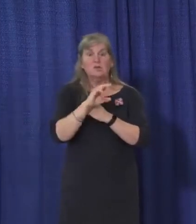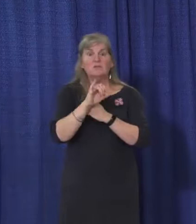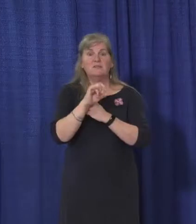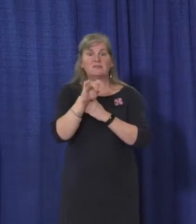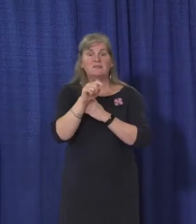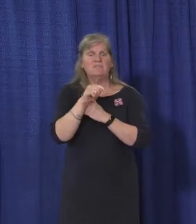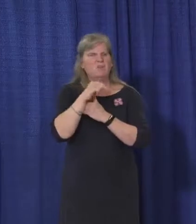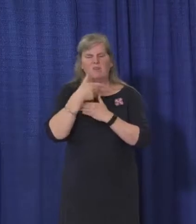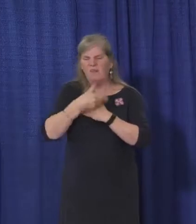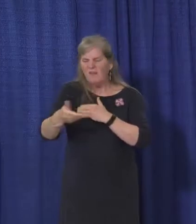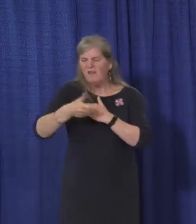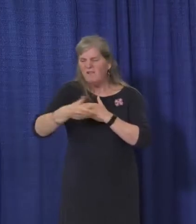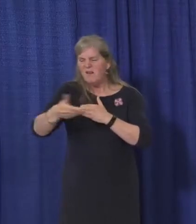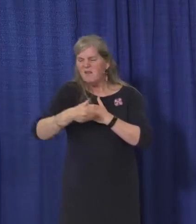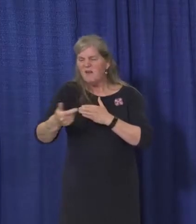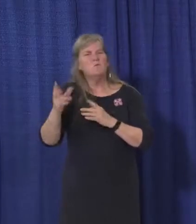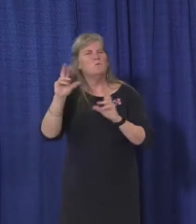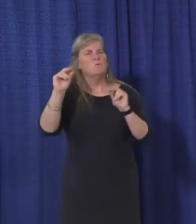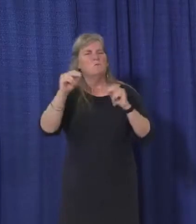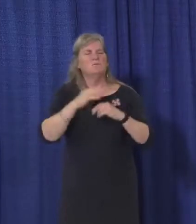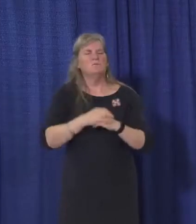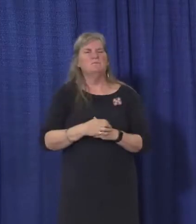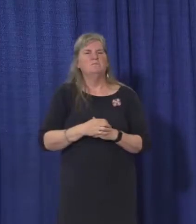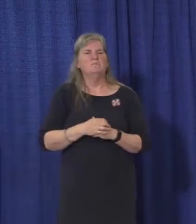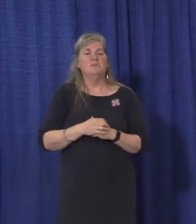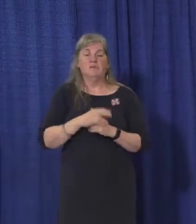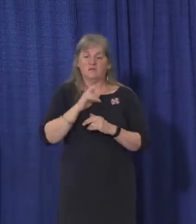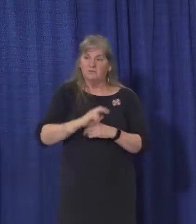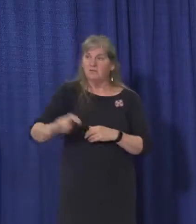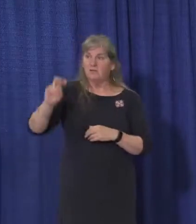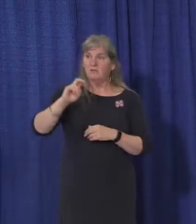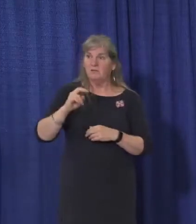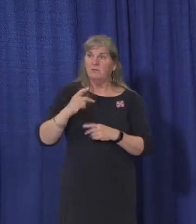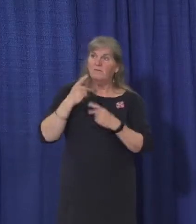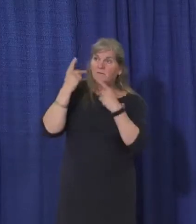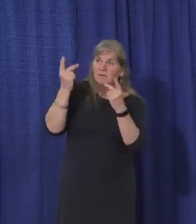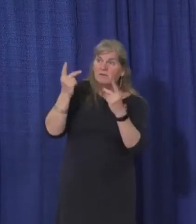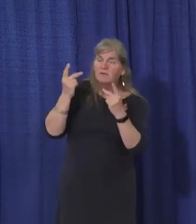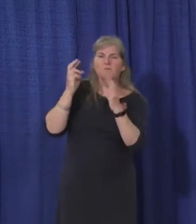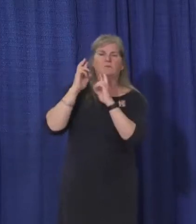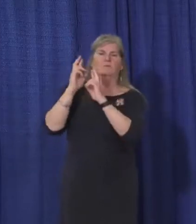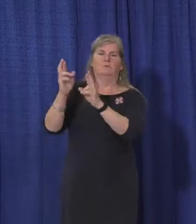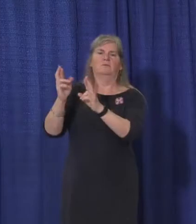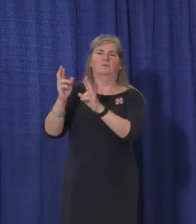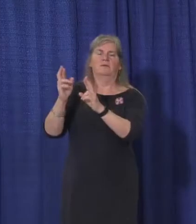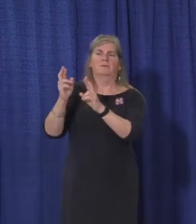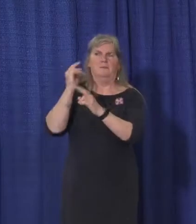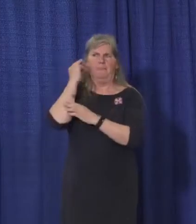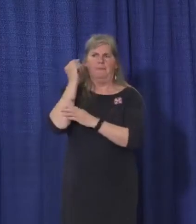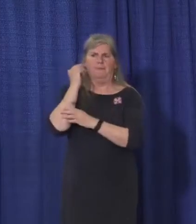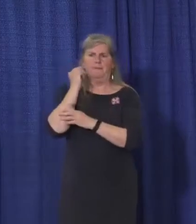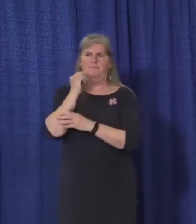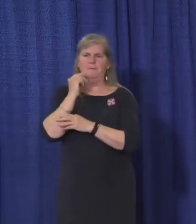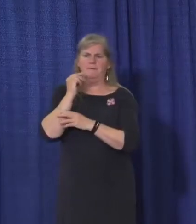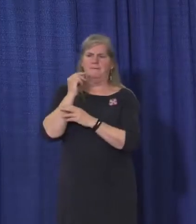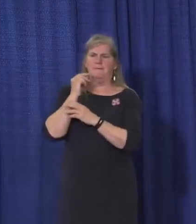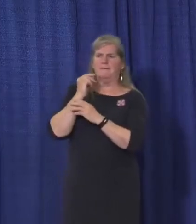know if you plan to have a party for the solstice. And continue to trap with respect and considerable risk